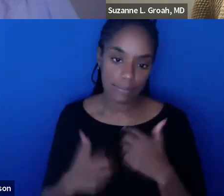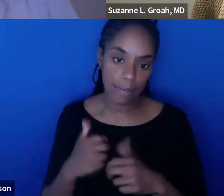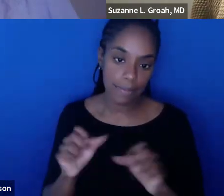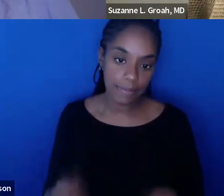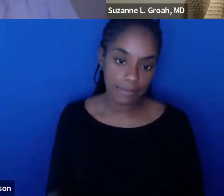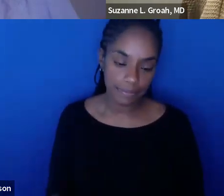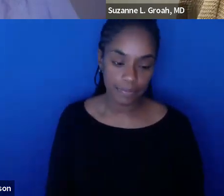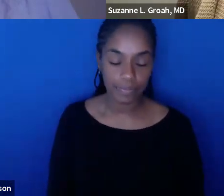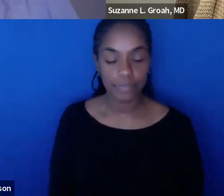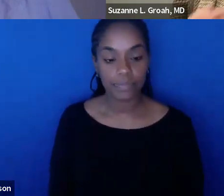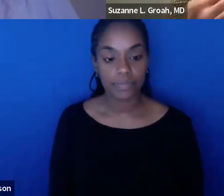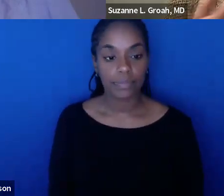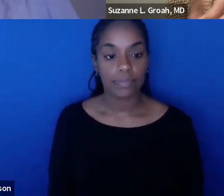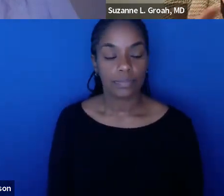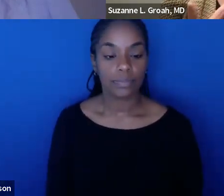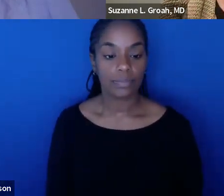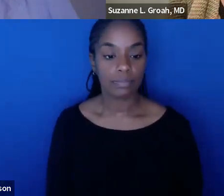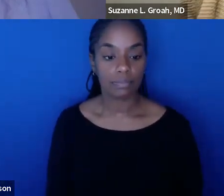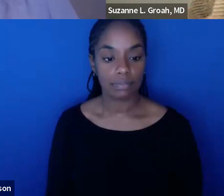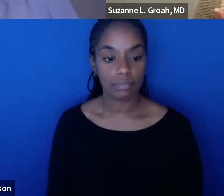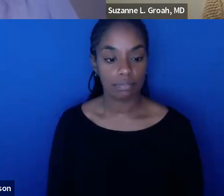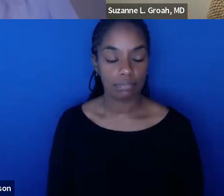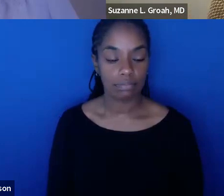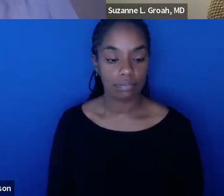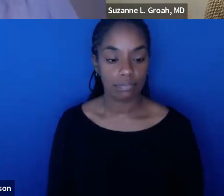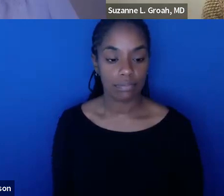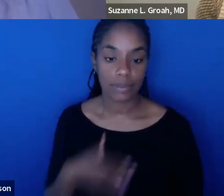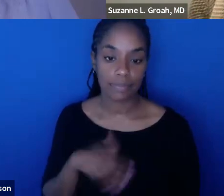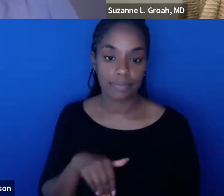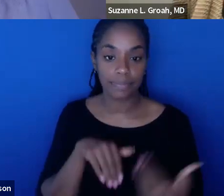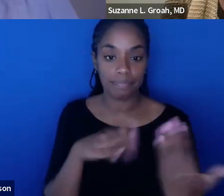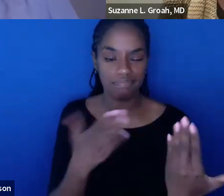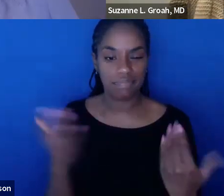So my approach is let's try to get it back to a balanced environment, okay?